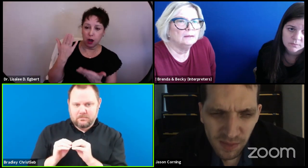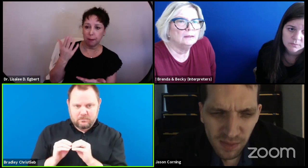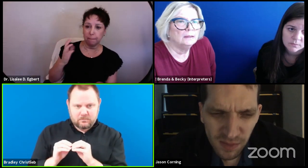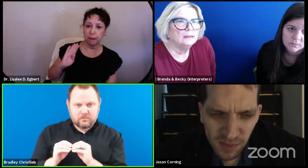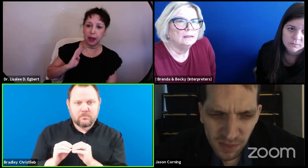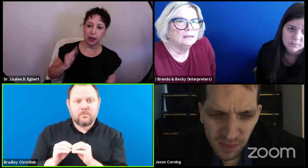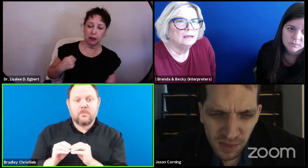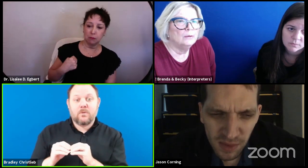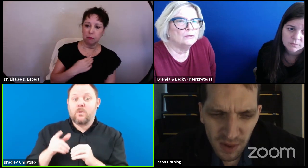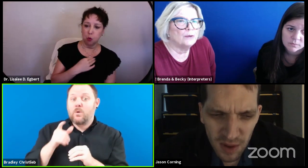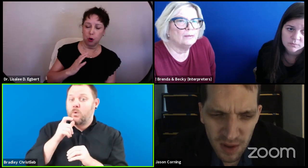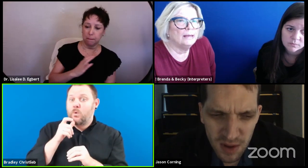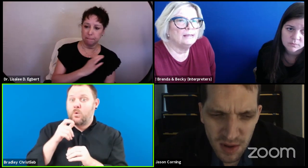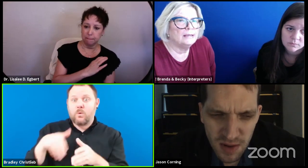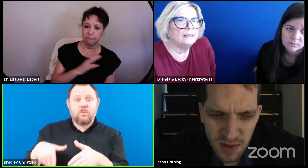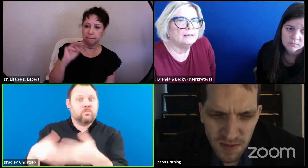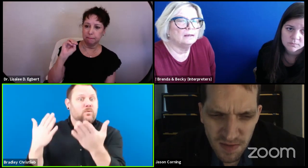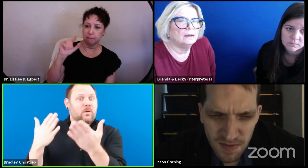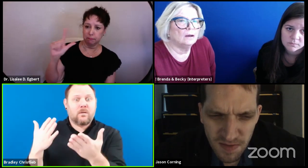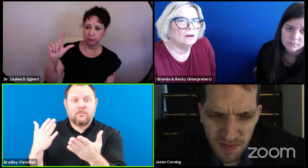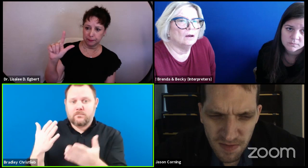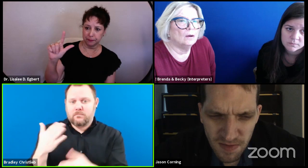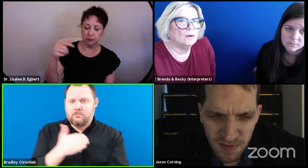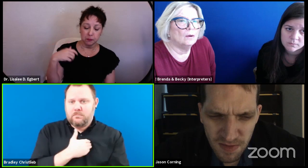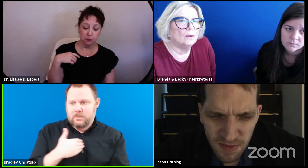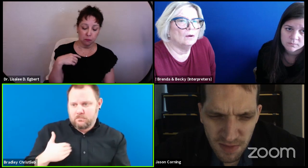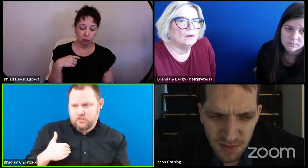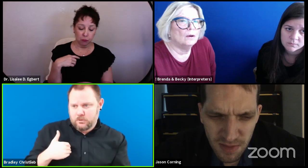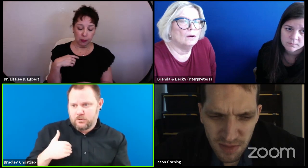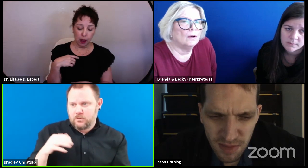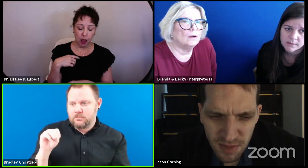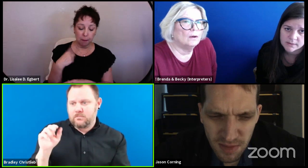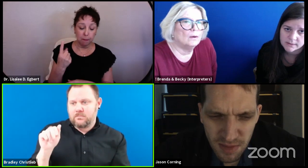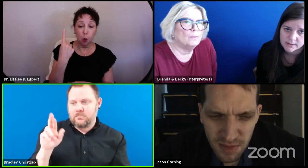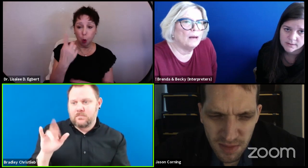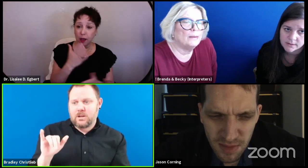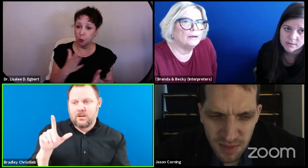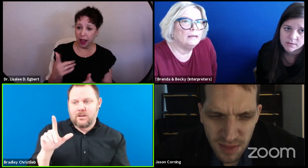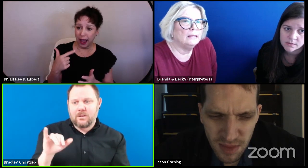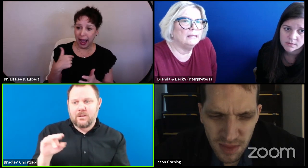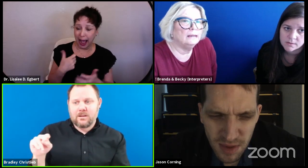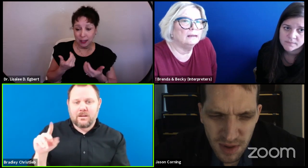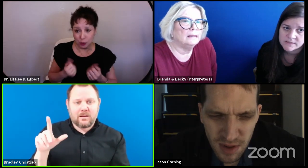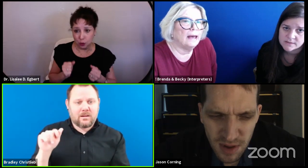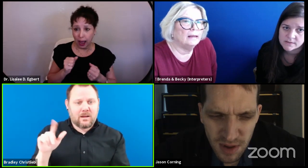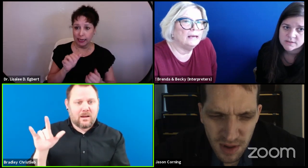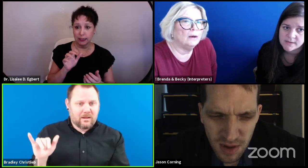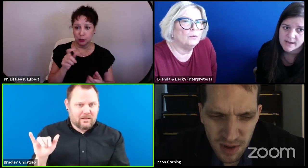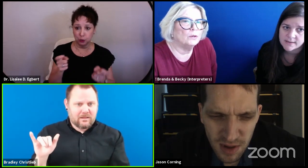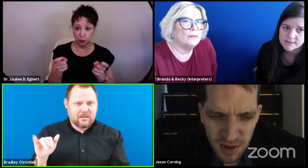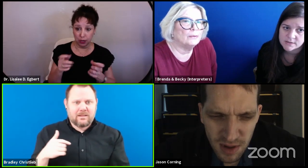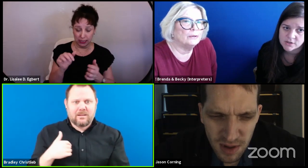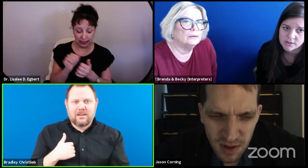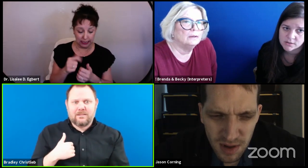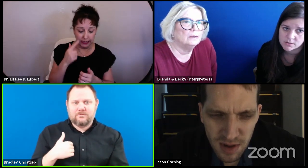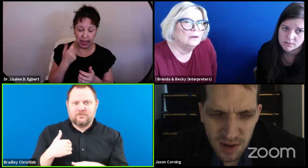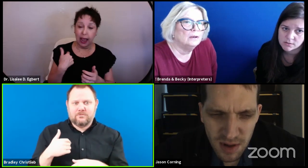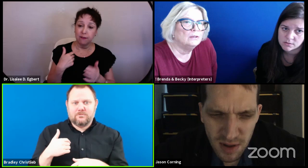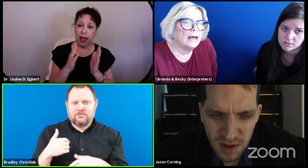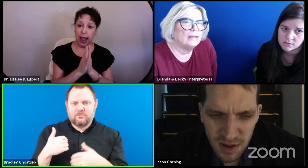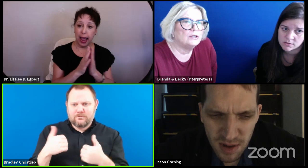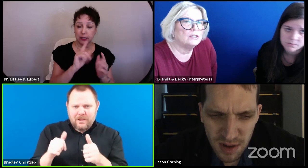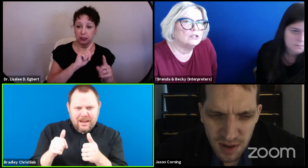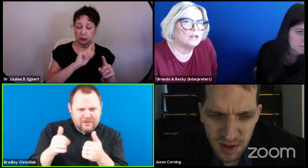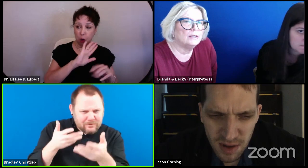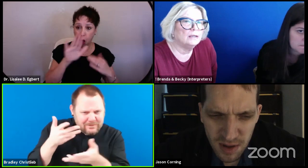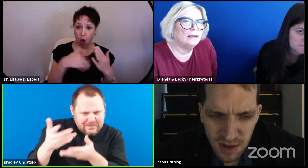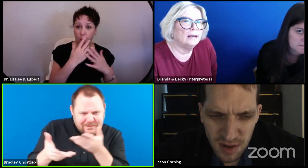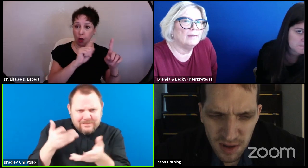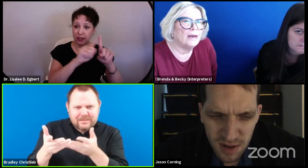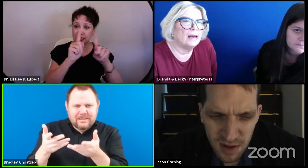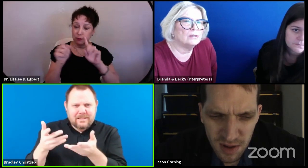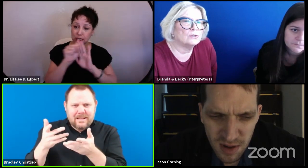It was recommended by Mary Lynn Lally, a board member, to add to this agenda, and I've asked